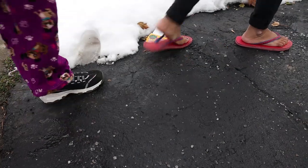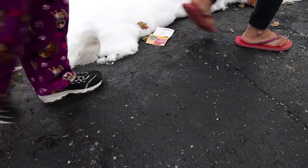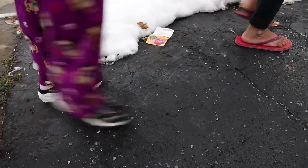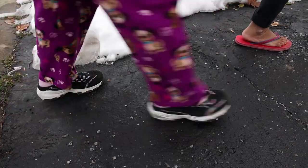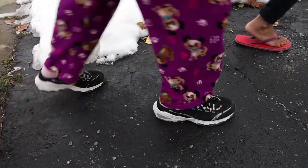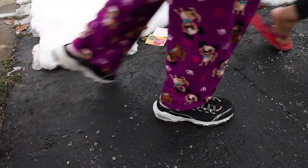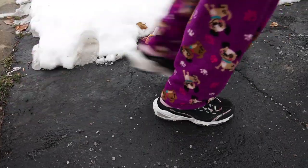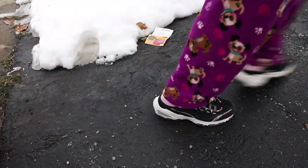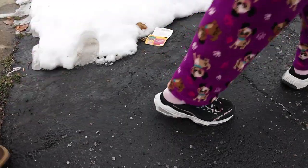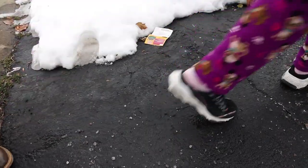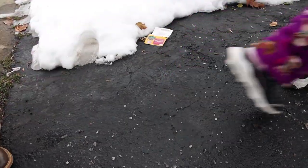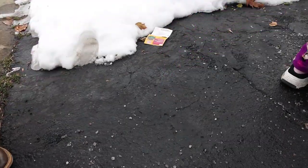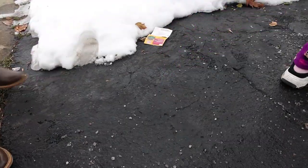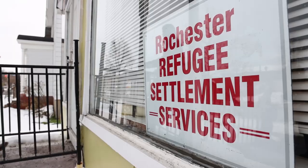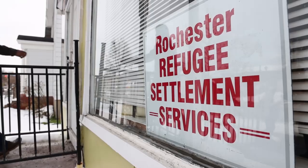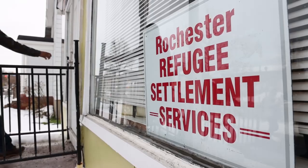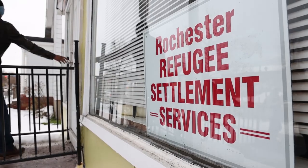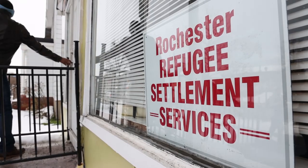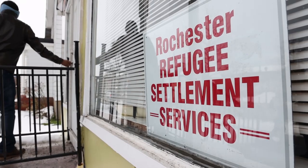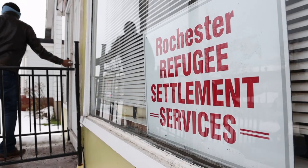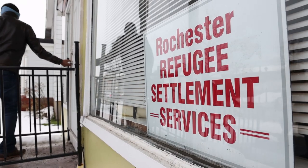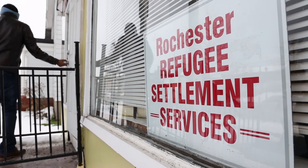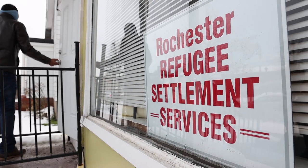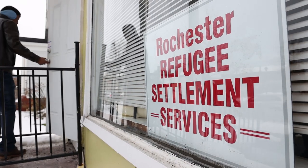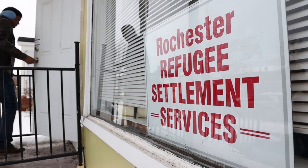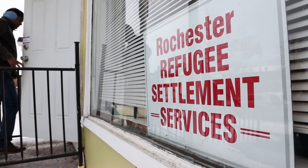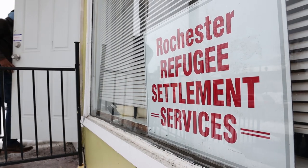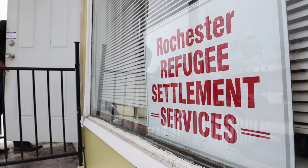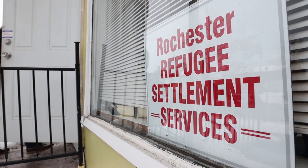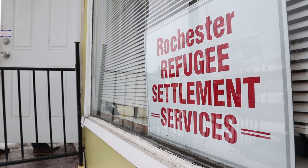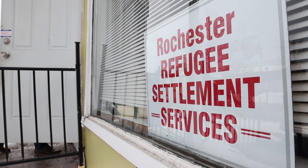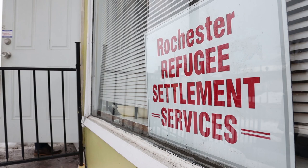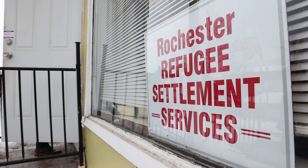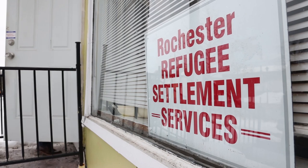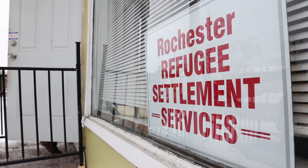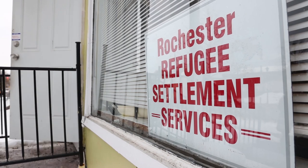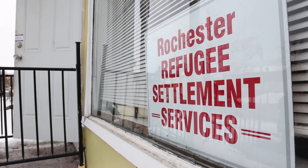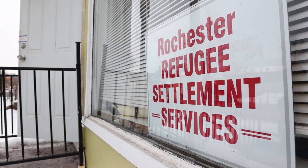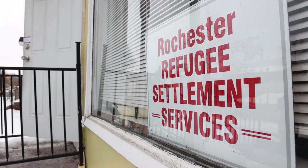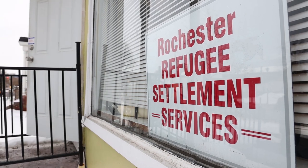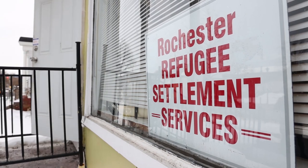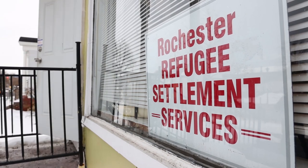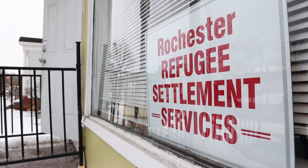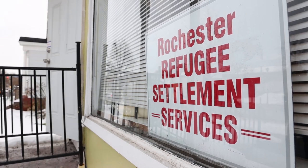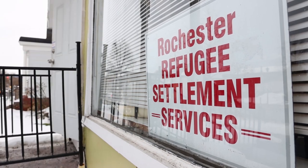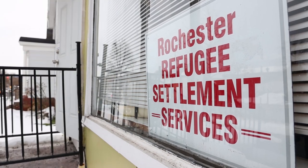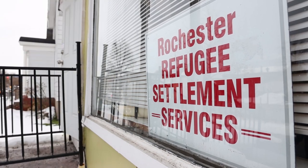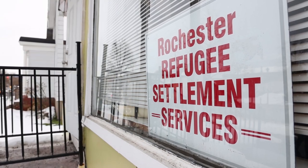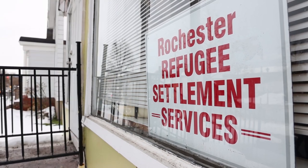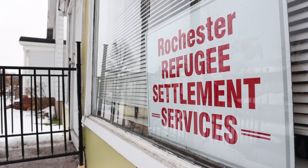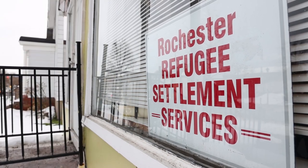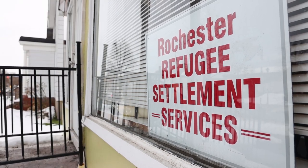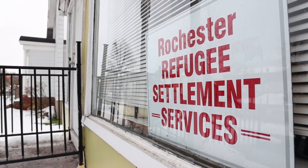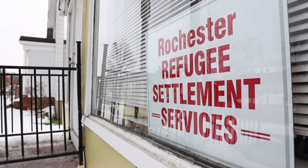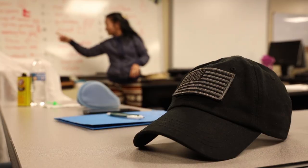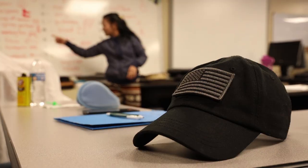(Rob) from Somalia, from Syria, from Ethiopia. So many, so many, they come from so many places.